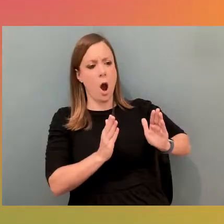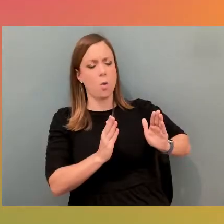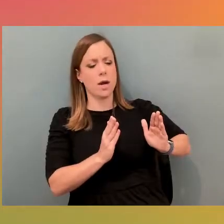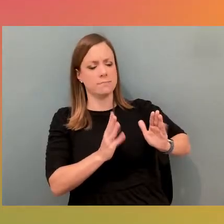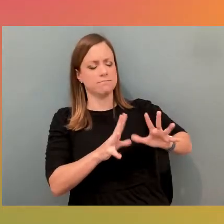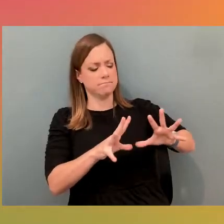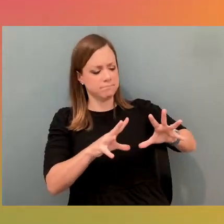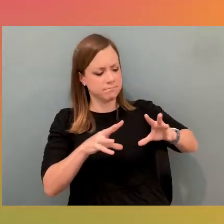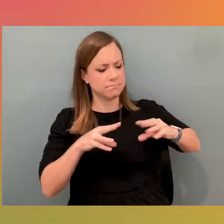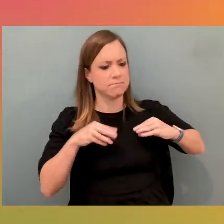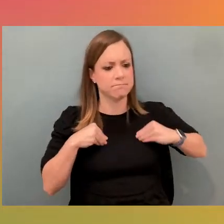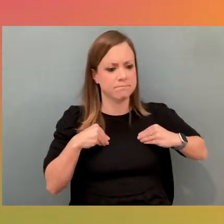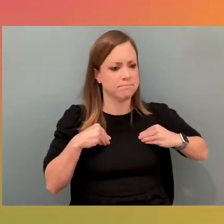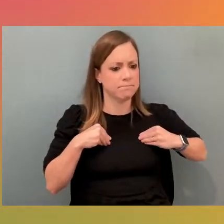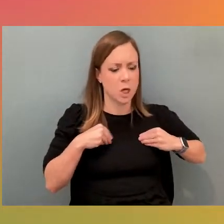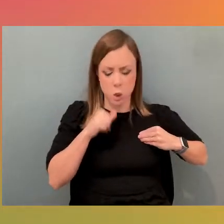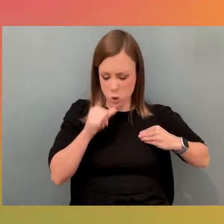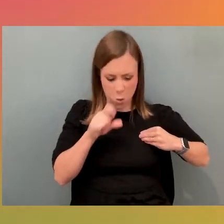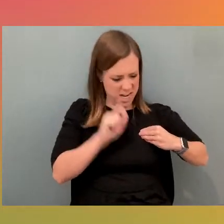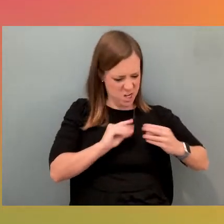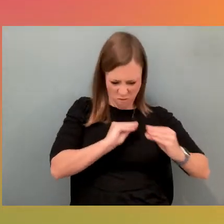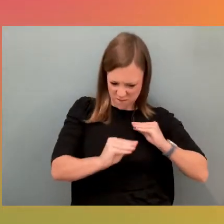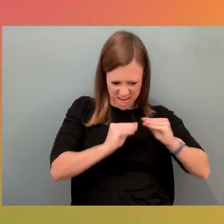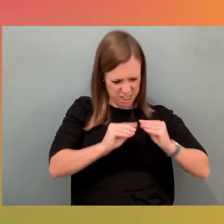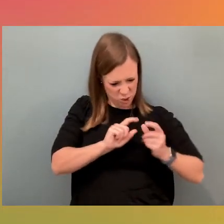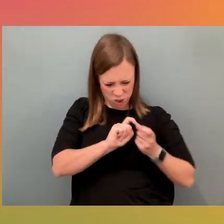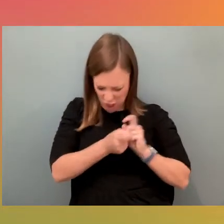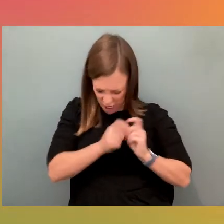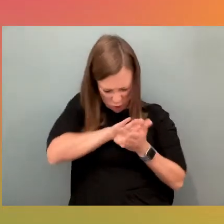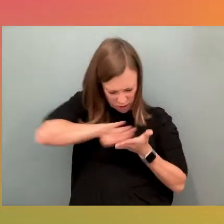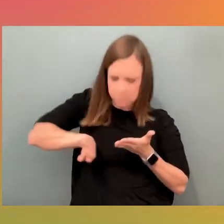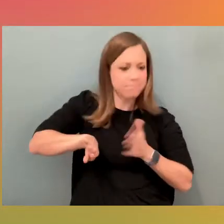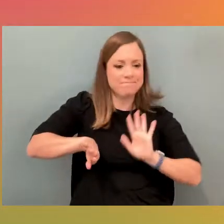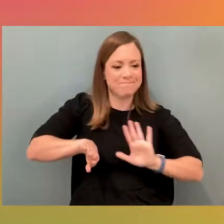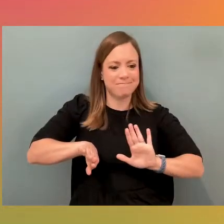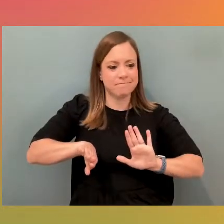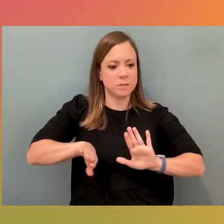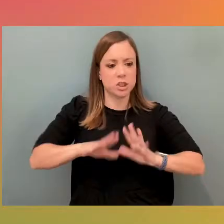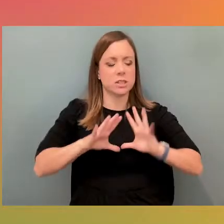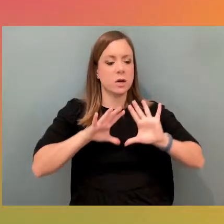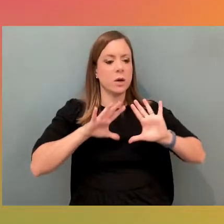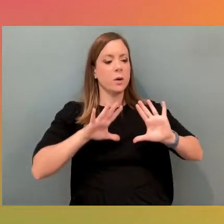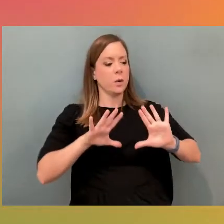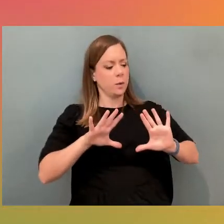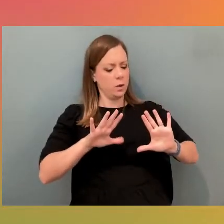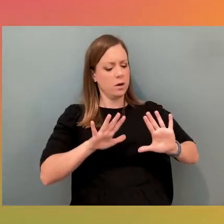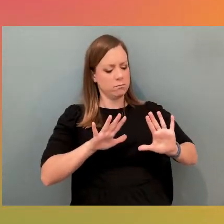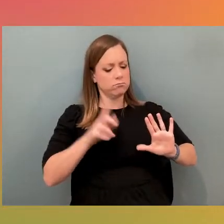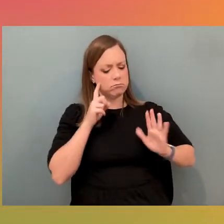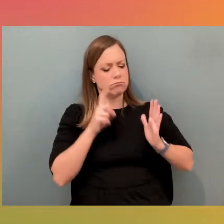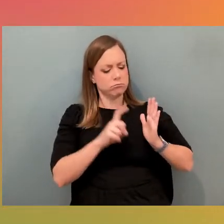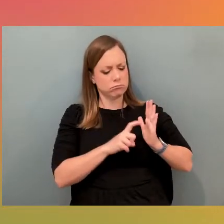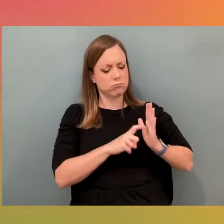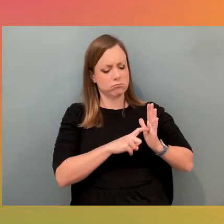COMPASSIONATE OBSERVER. JUST NOTICING. JUST MAKING SPACE JUST MEETING YOURSELF WHERE YOU ARE WITHOUT